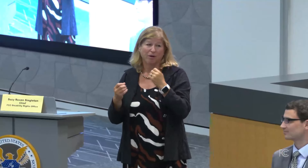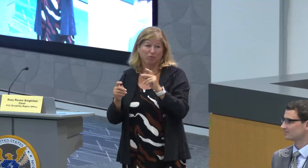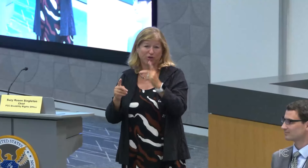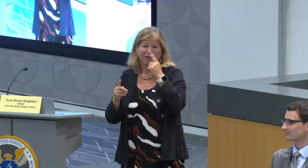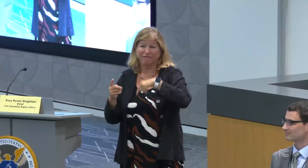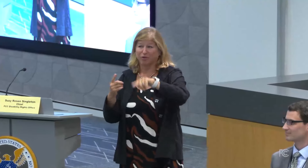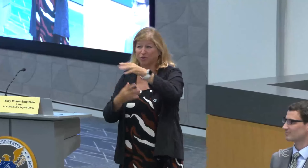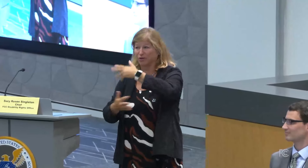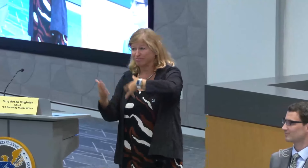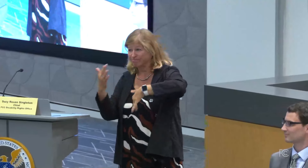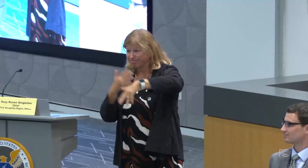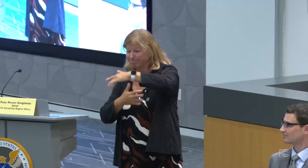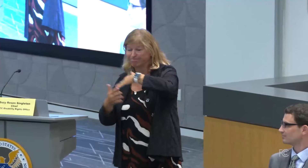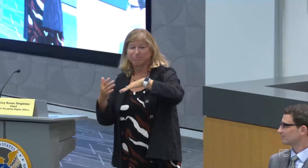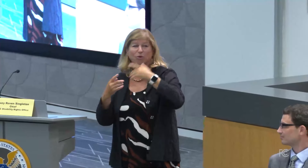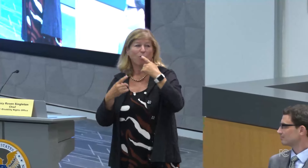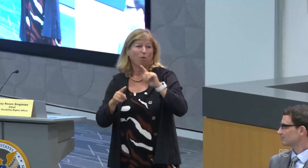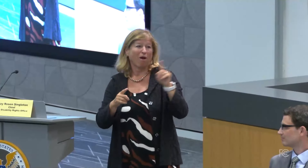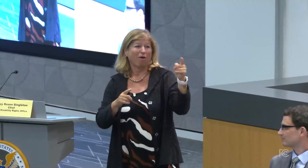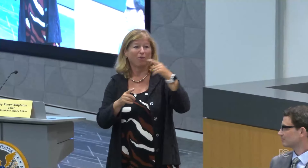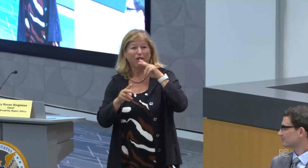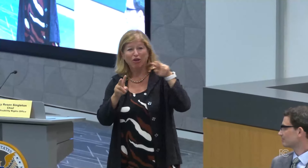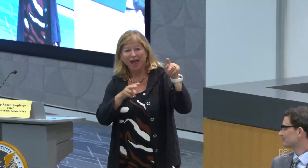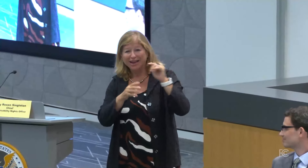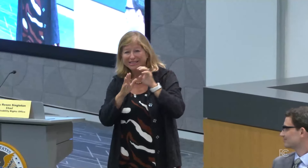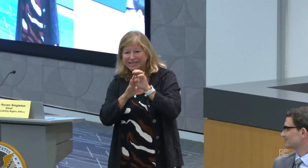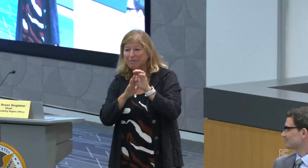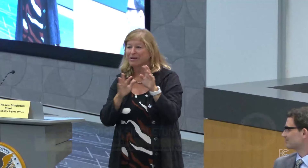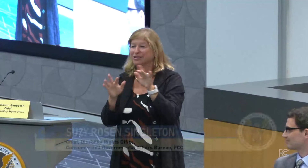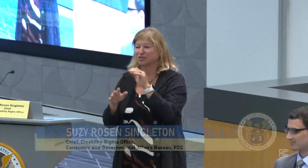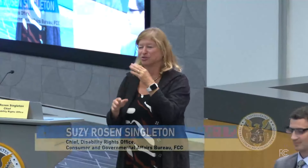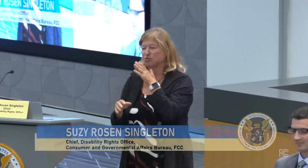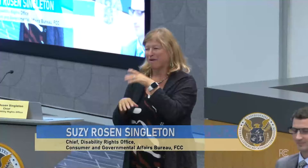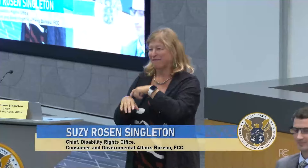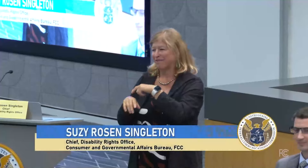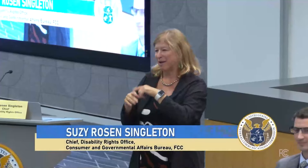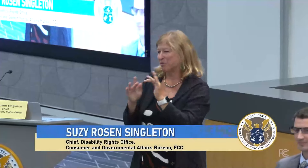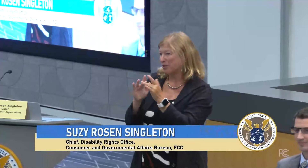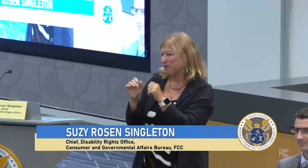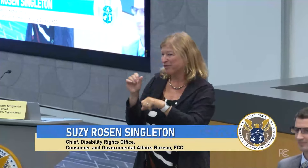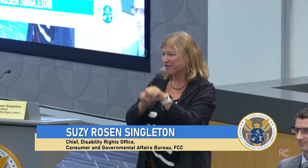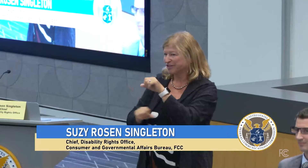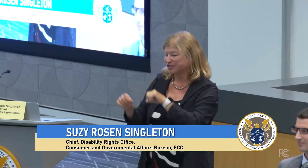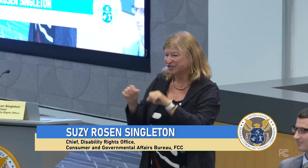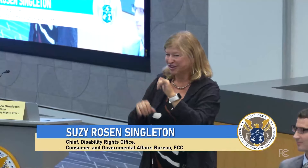WE HAD A NICE QUICK BREAK. WE HAVE A FULL AFTERNOON. MY APOLOGIES WE WEREN'T ABLE TO PROVIDE A LONGER BREAK.